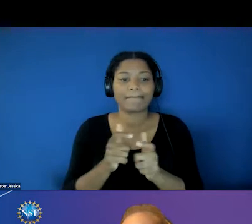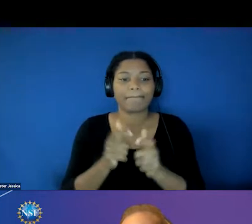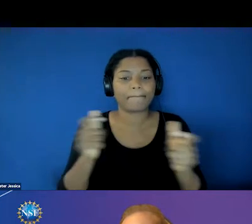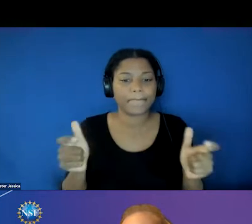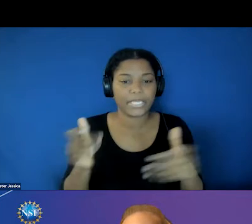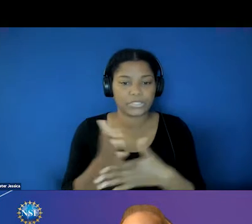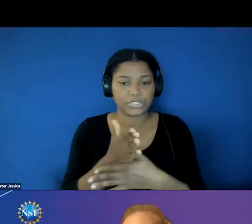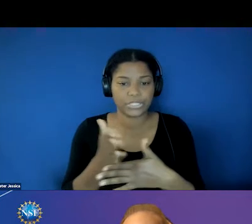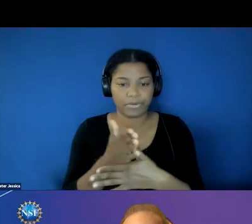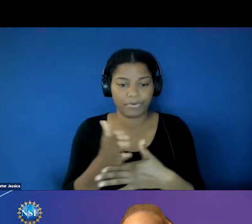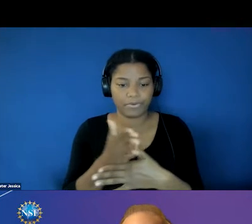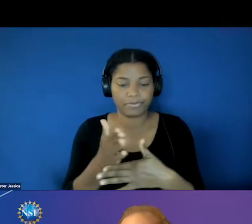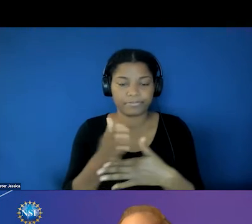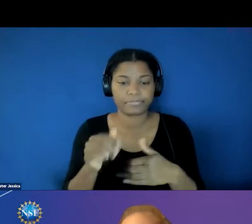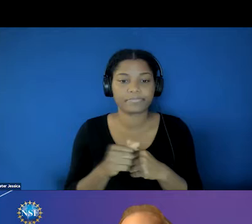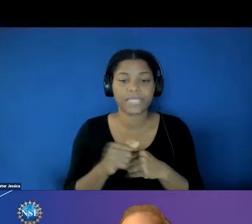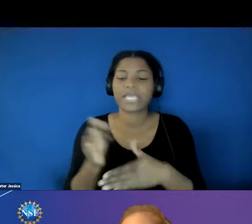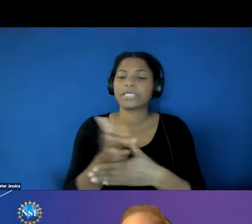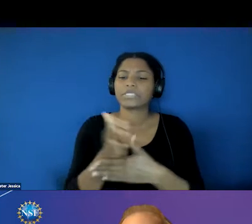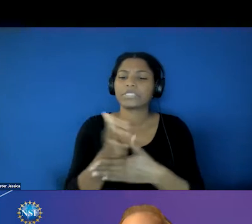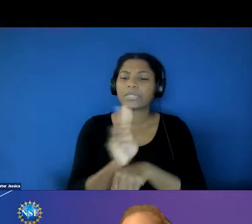Shared use being the more who can use the instrument